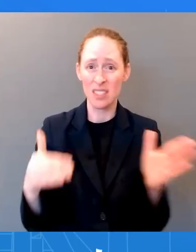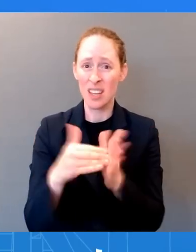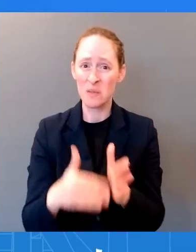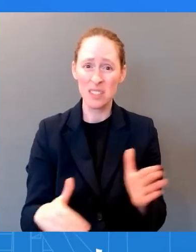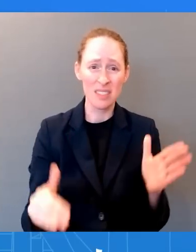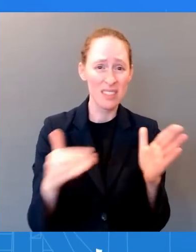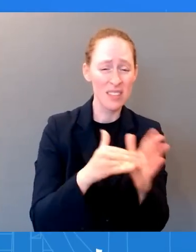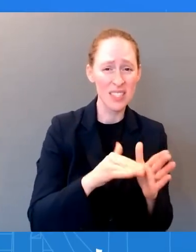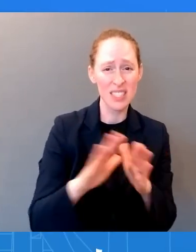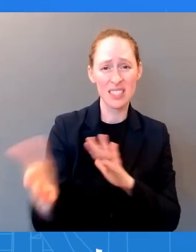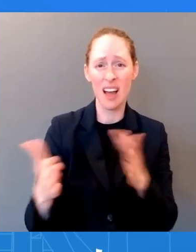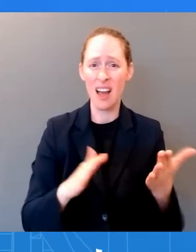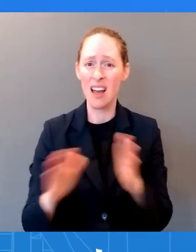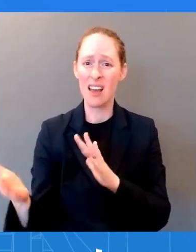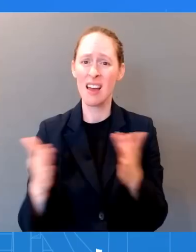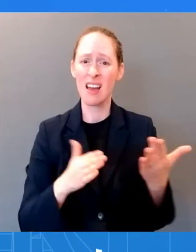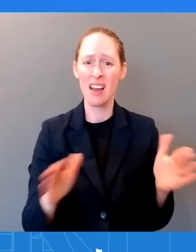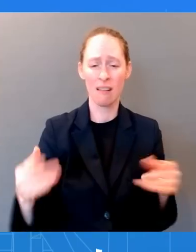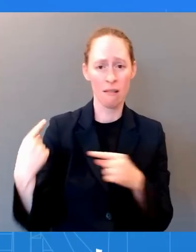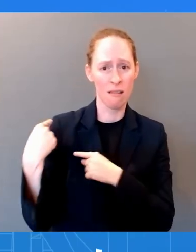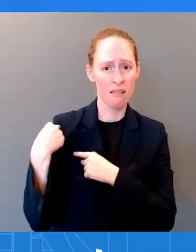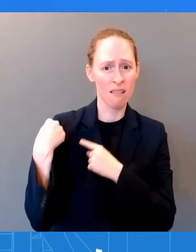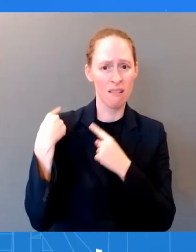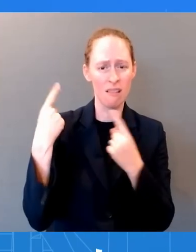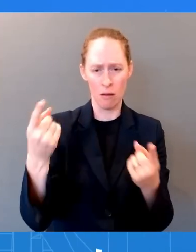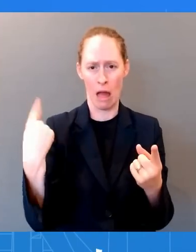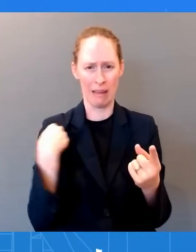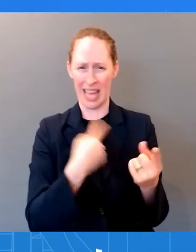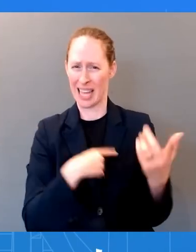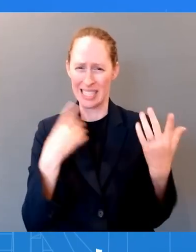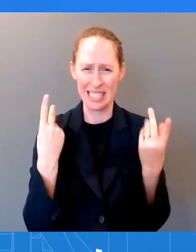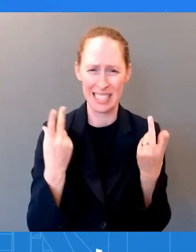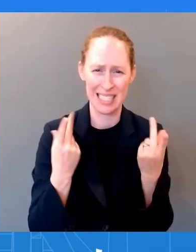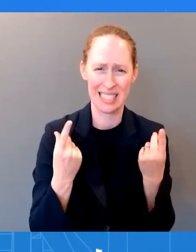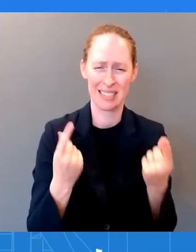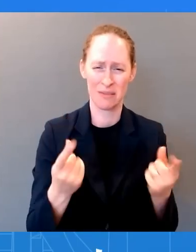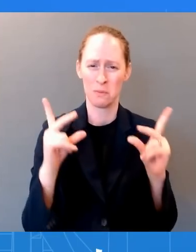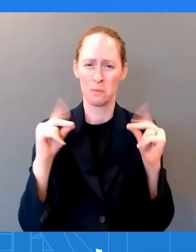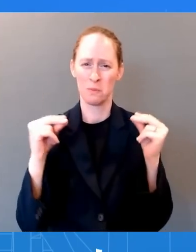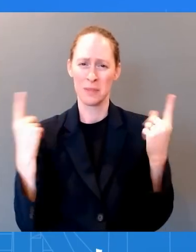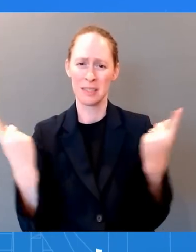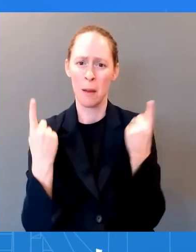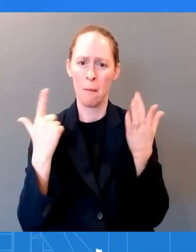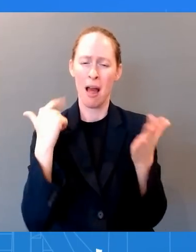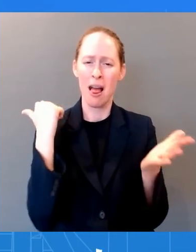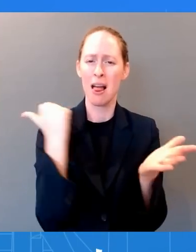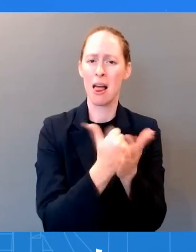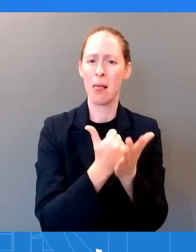on addressing the addiction and overdose epidemic. That's what we have talked about these past 19 months,